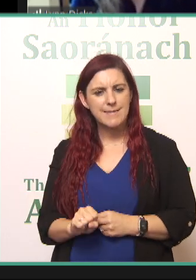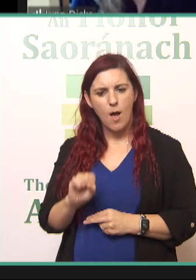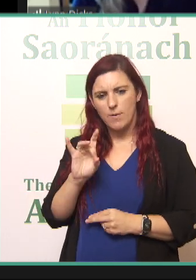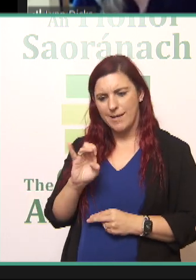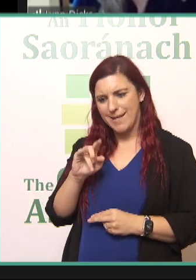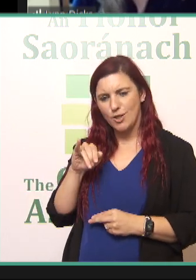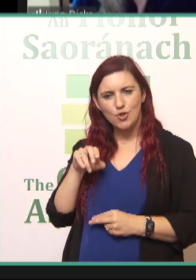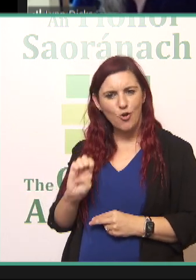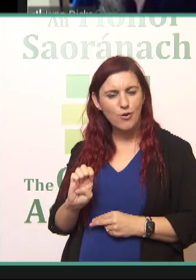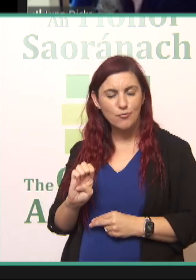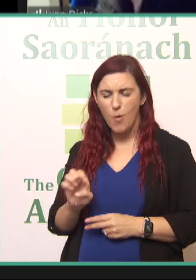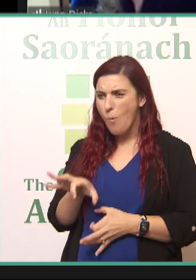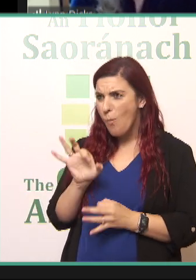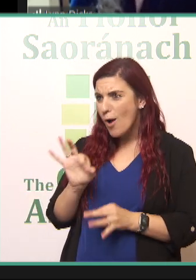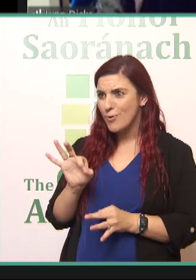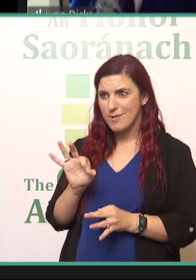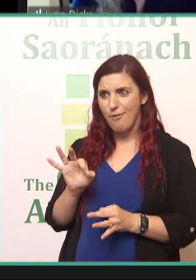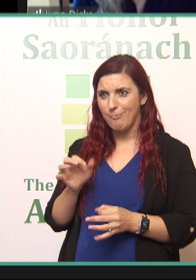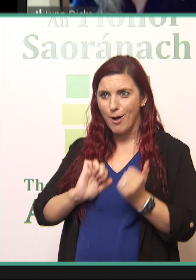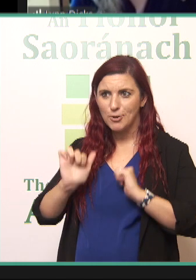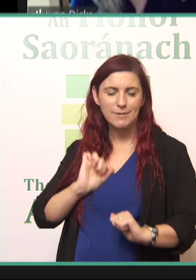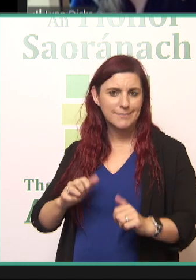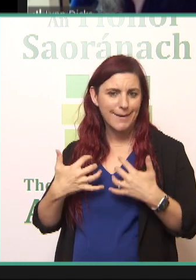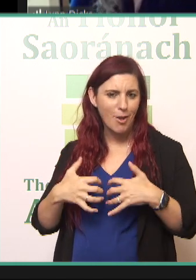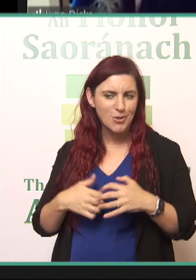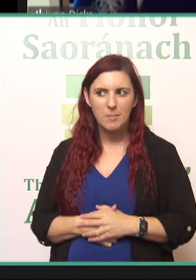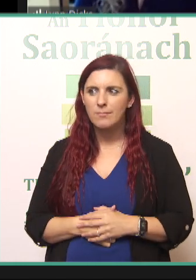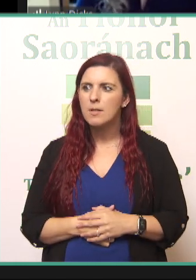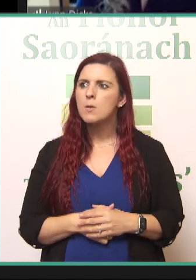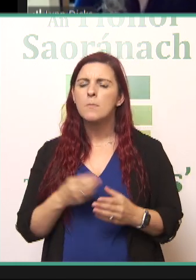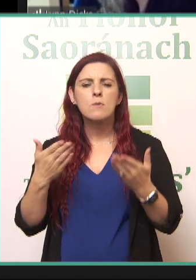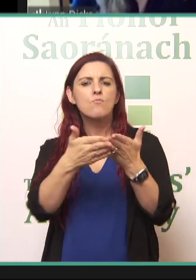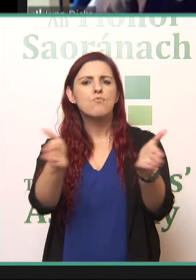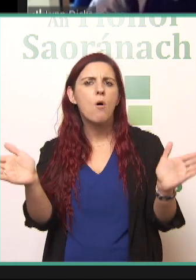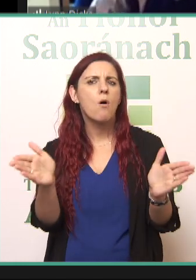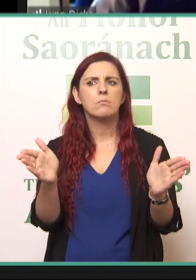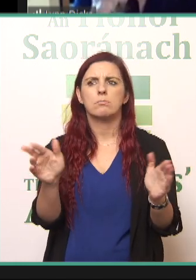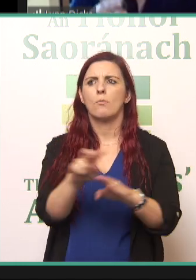the wonders of modern technology so I'm going to give you a very broad overview of the issue